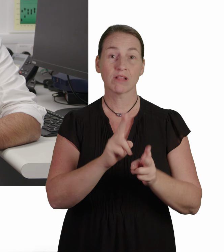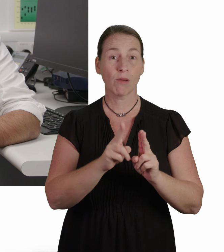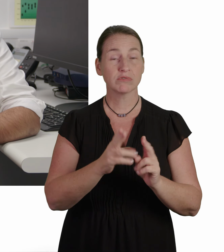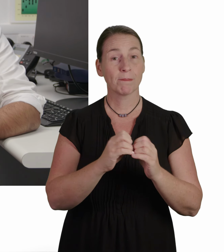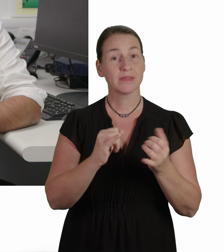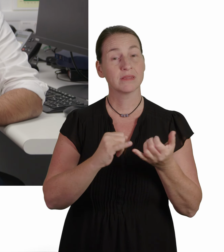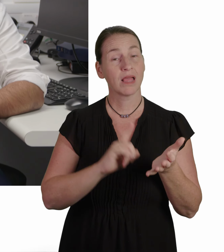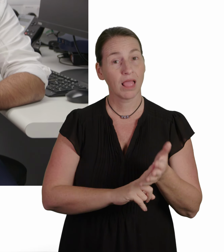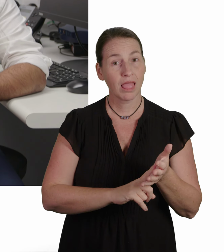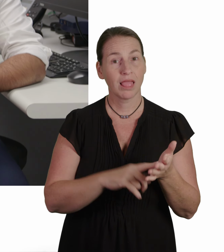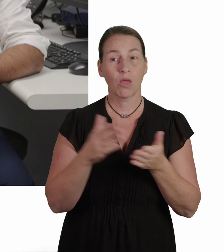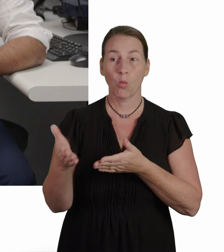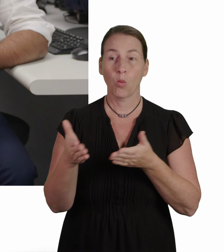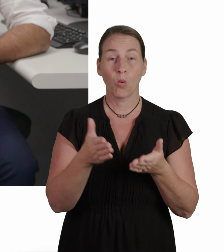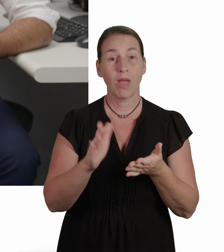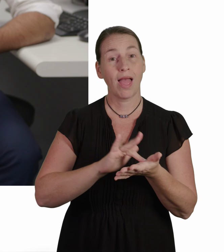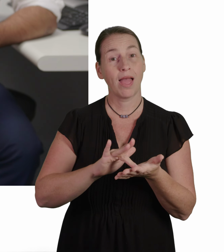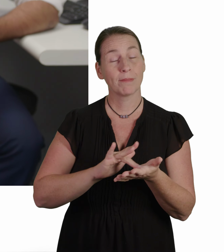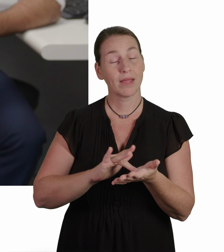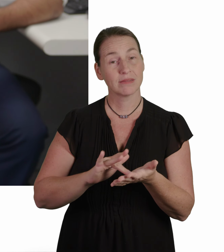We also have an iPad and that provides audio